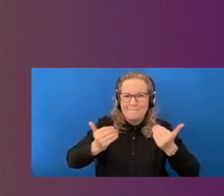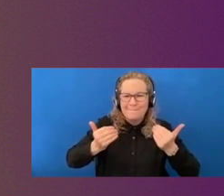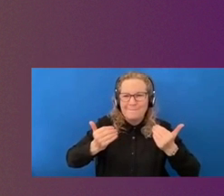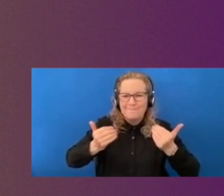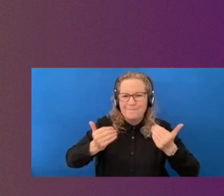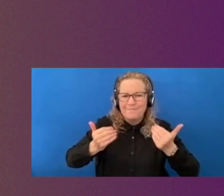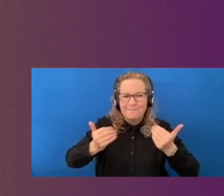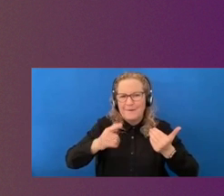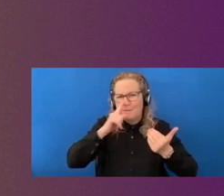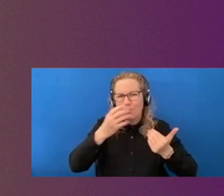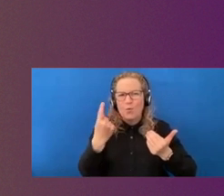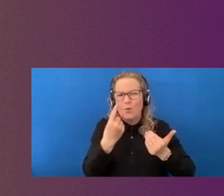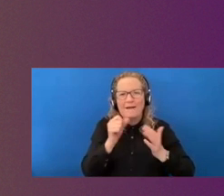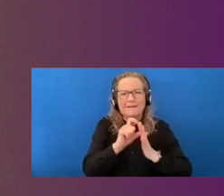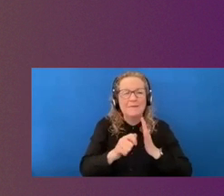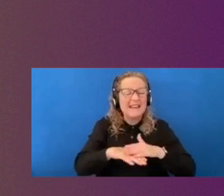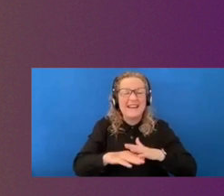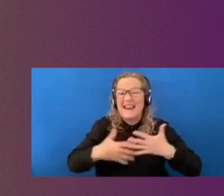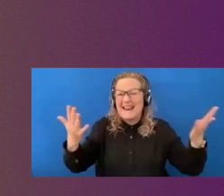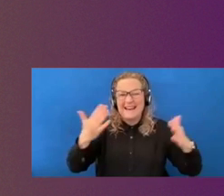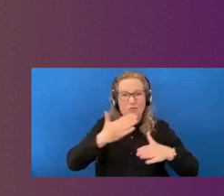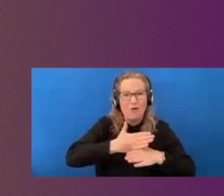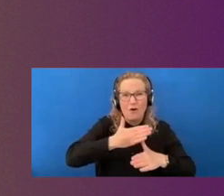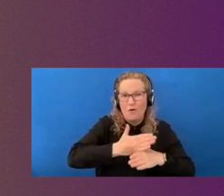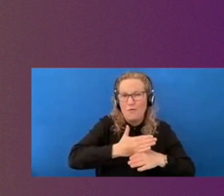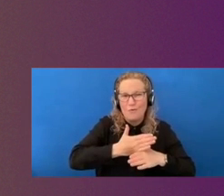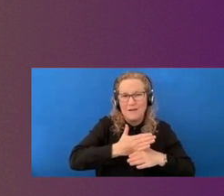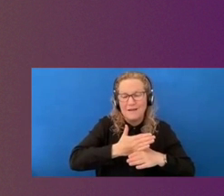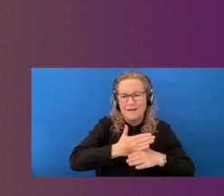disabilities in any role just because of the fact that they might be the best person for that role